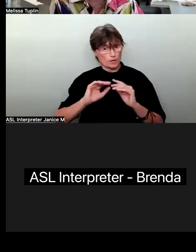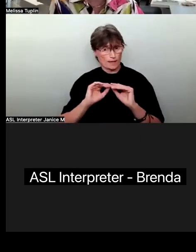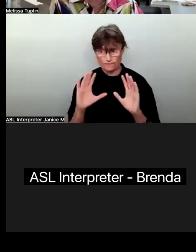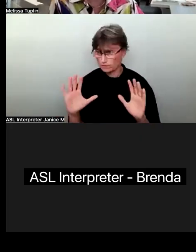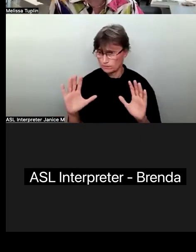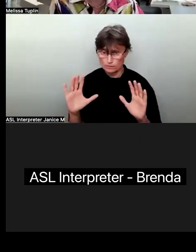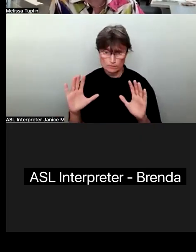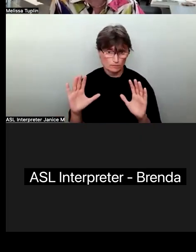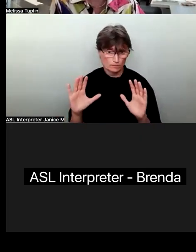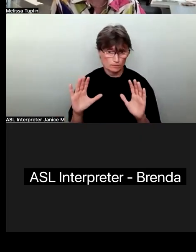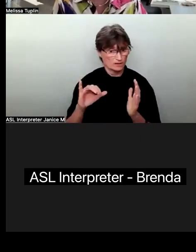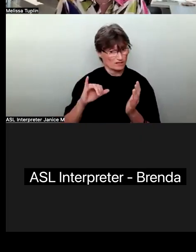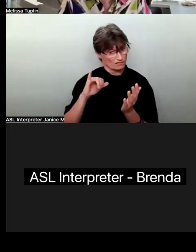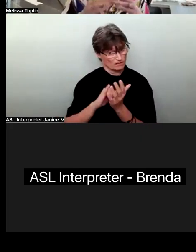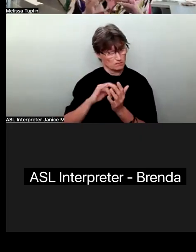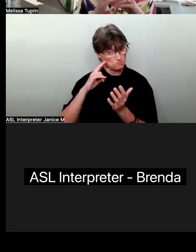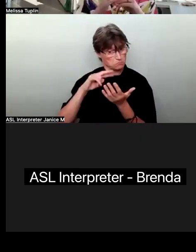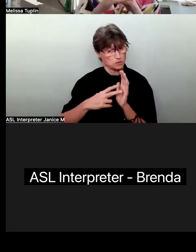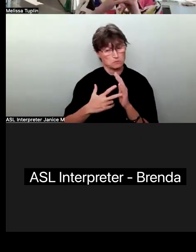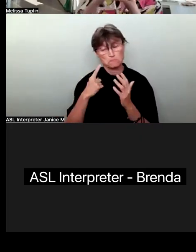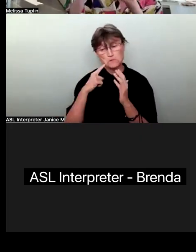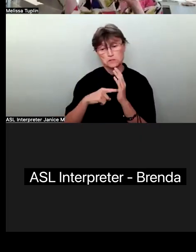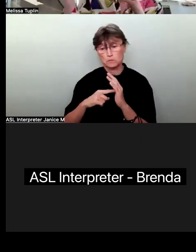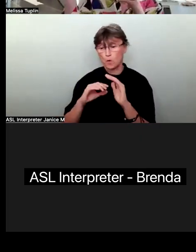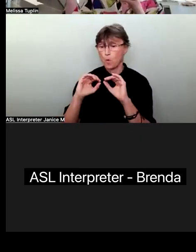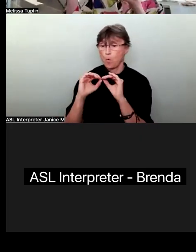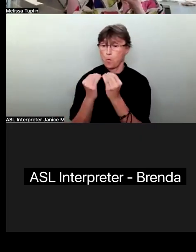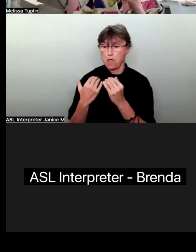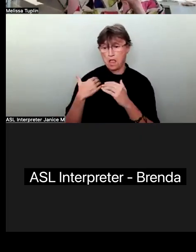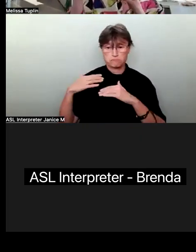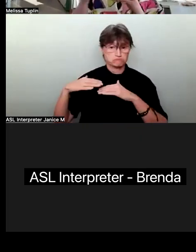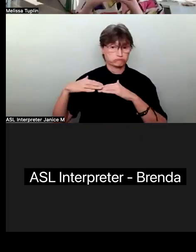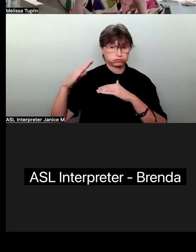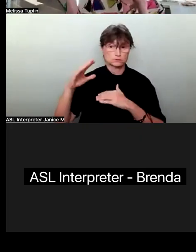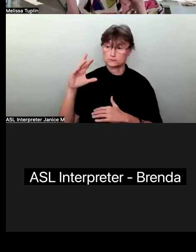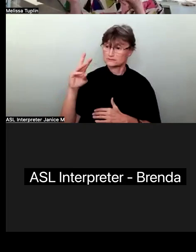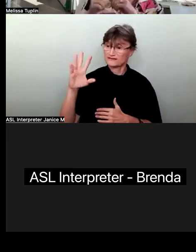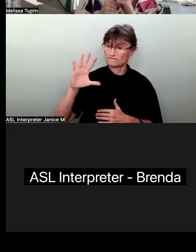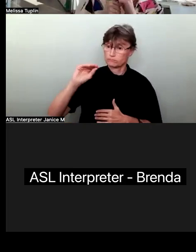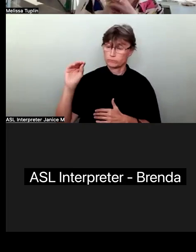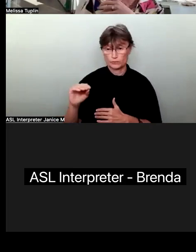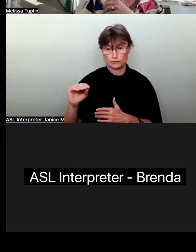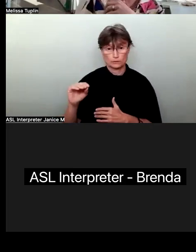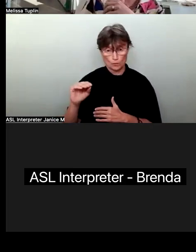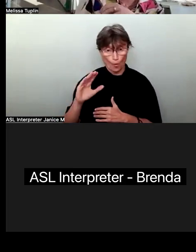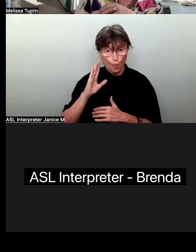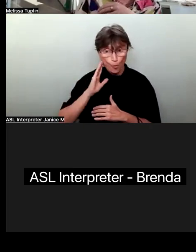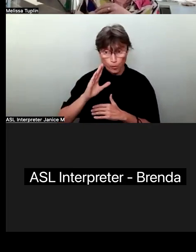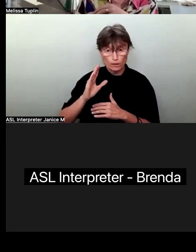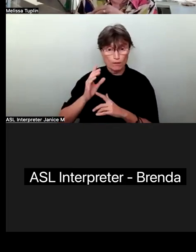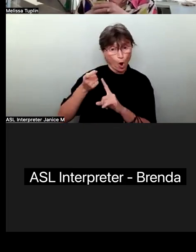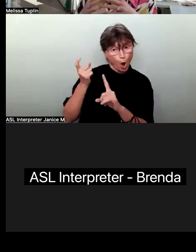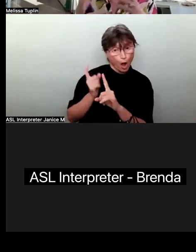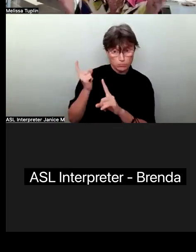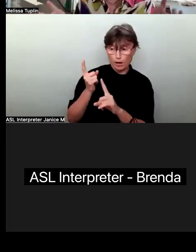not mean that organizations scoring above 65 per cent will automatically receive funding. It is